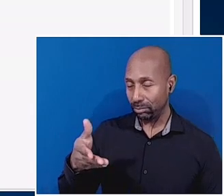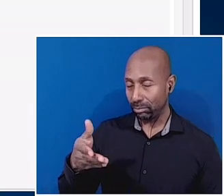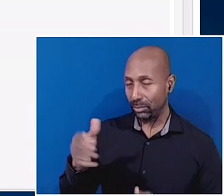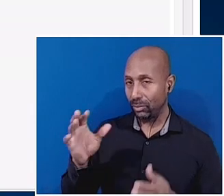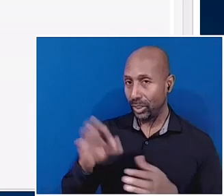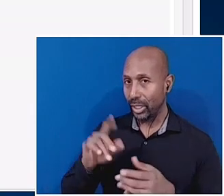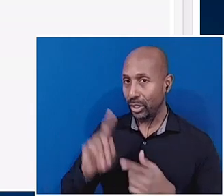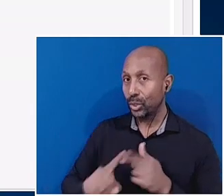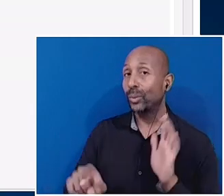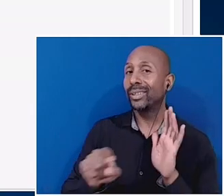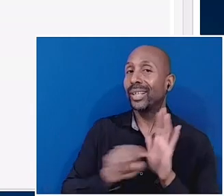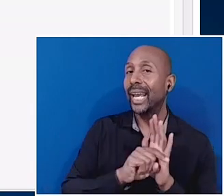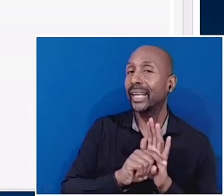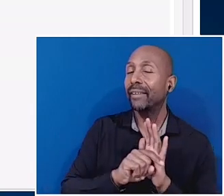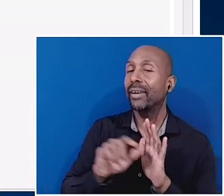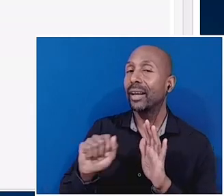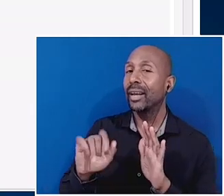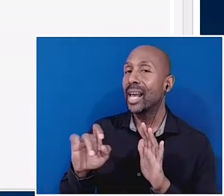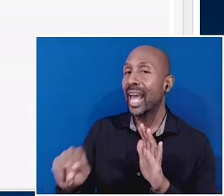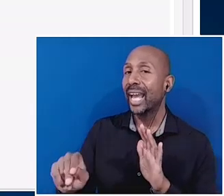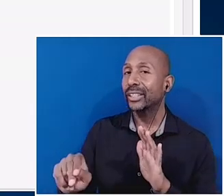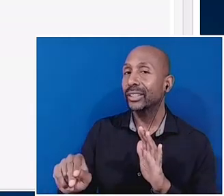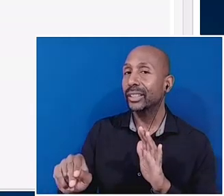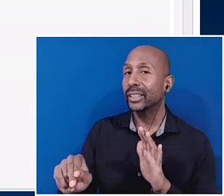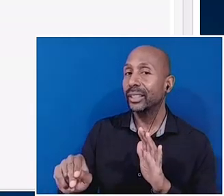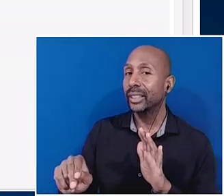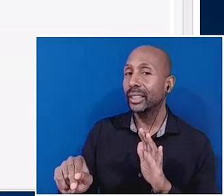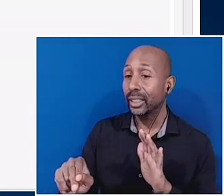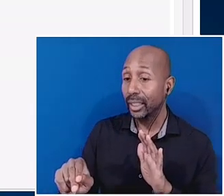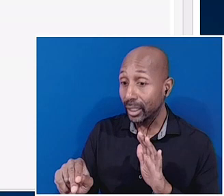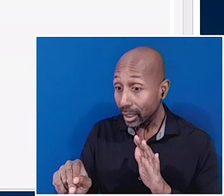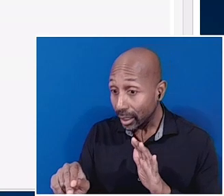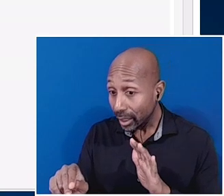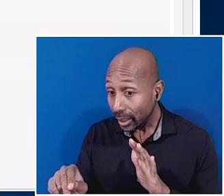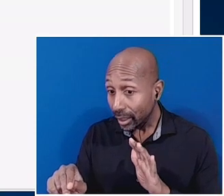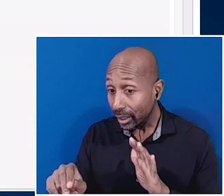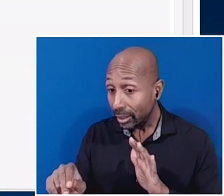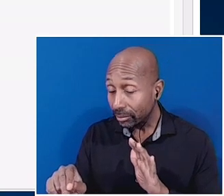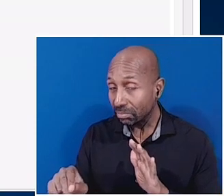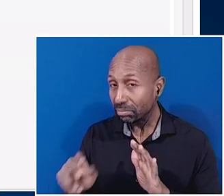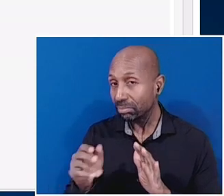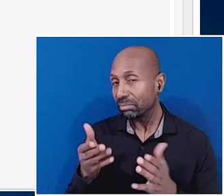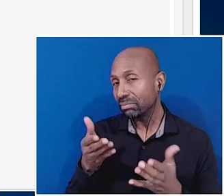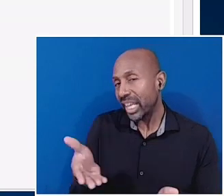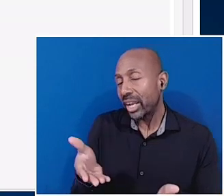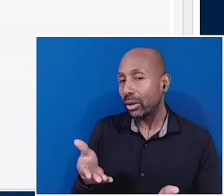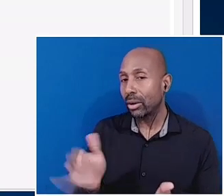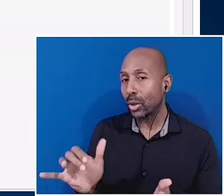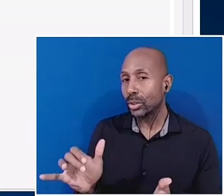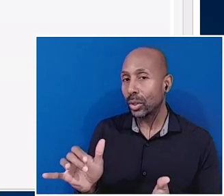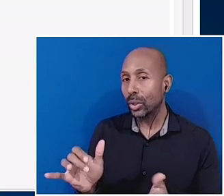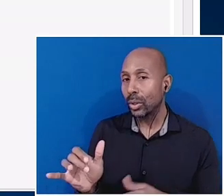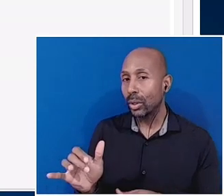action there too. So that's been existing prior.